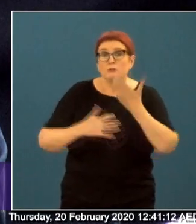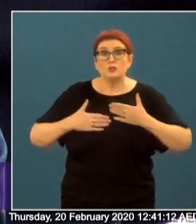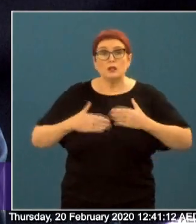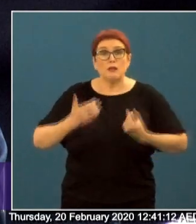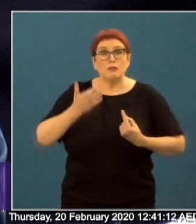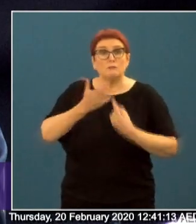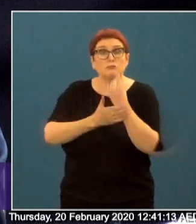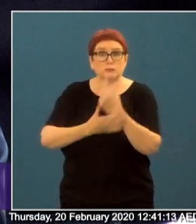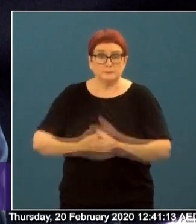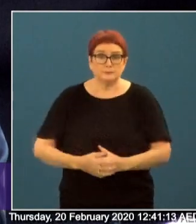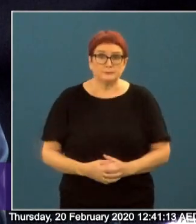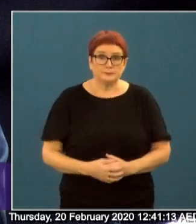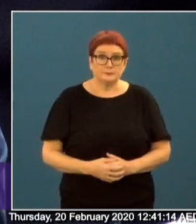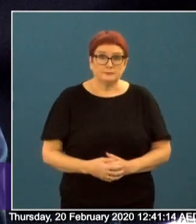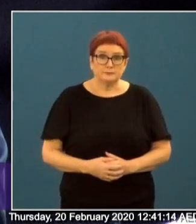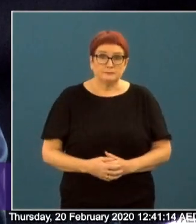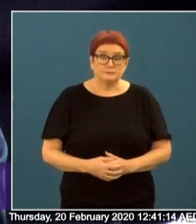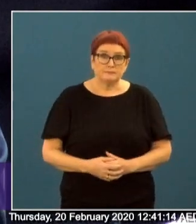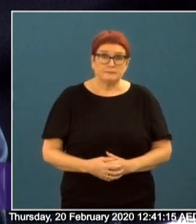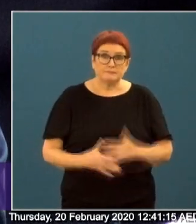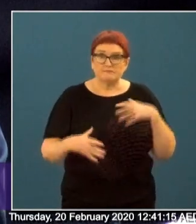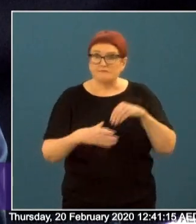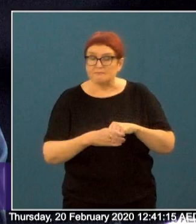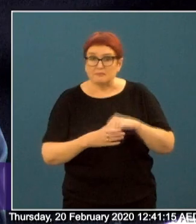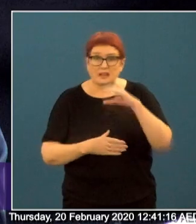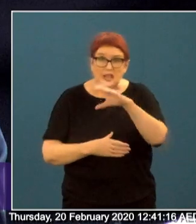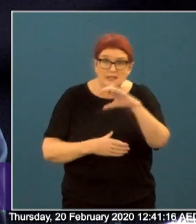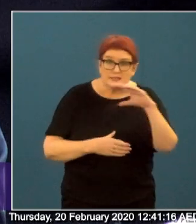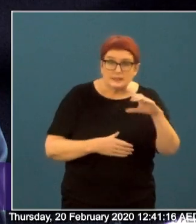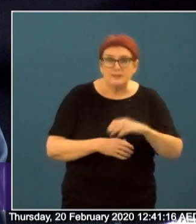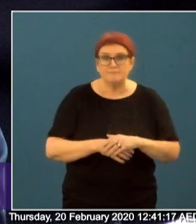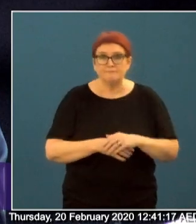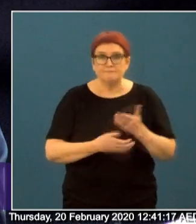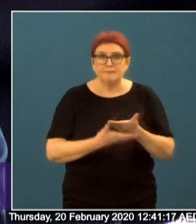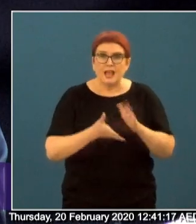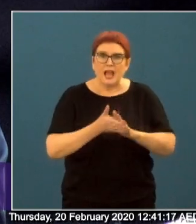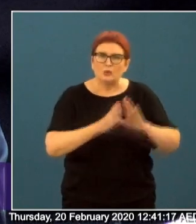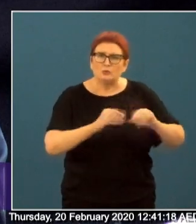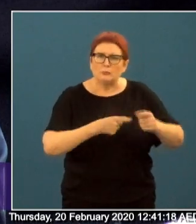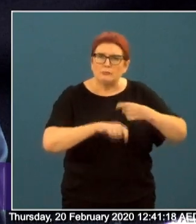including participation in things like cancer-screening initiatives, preventative health care programs and outcomes,